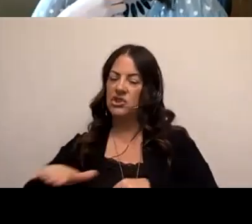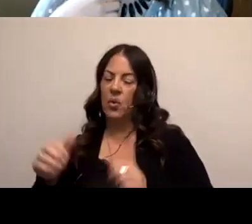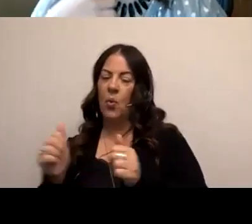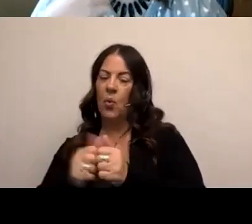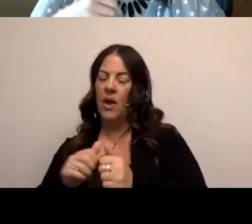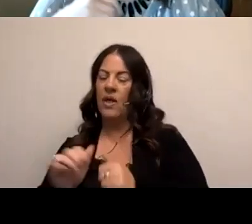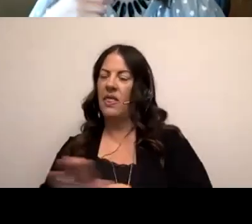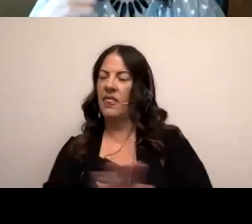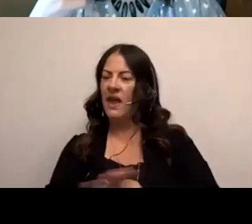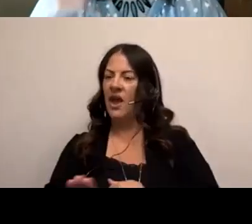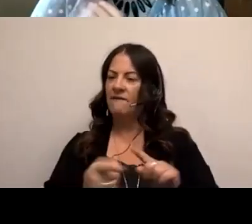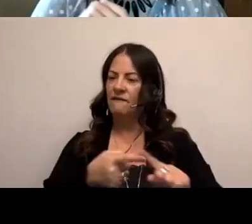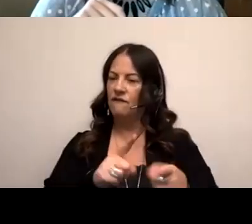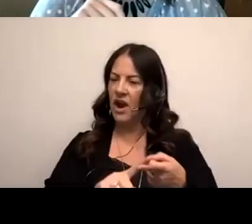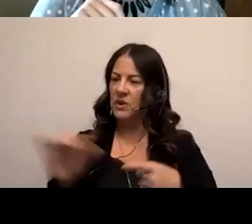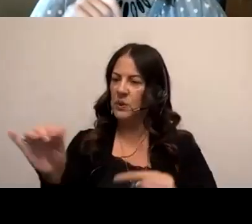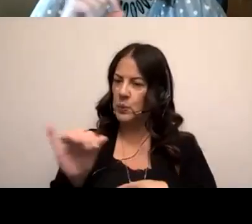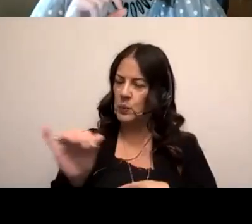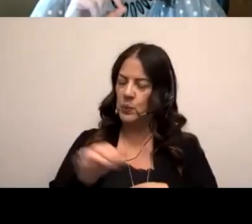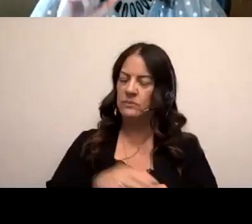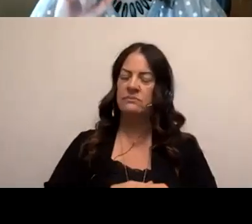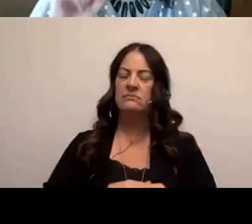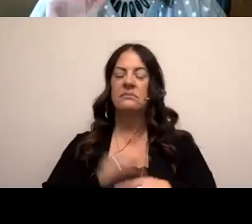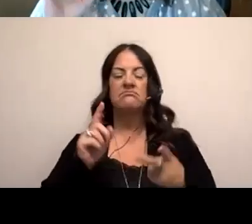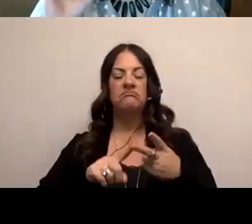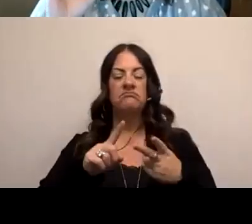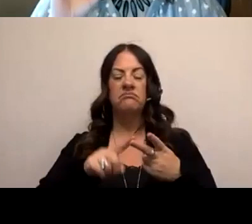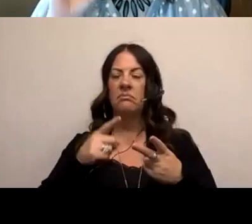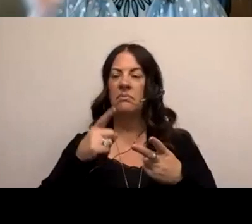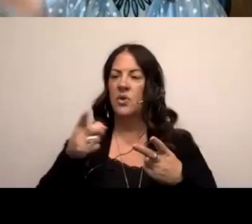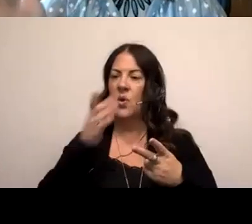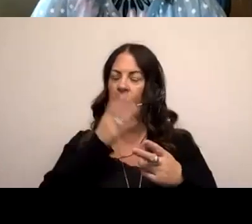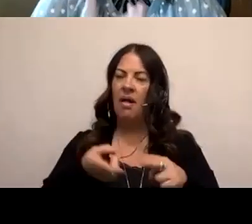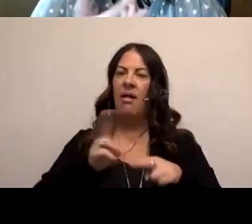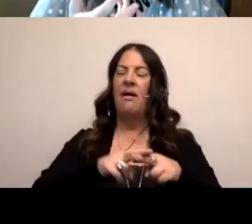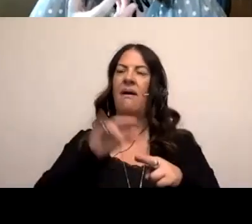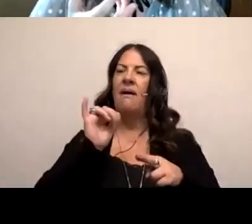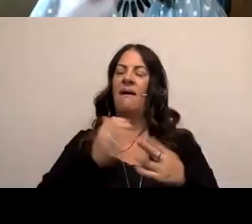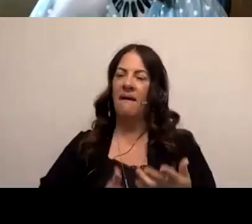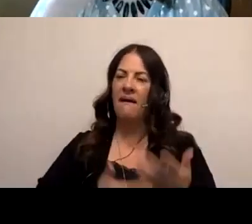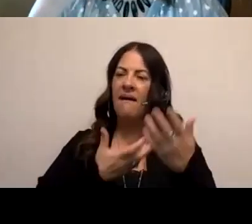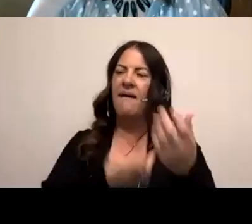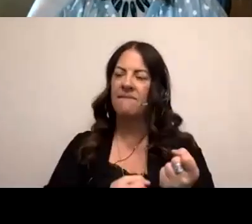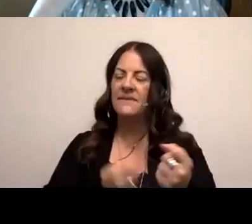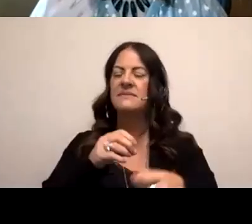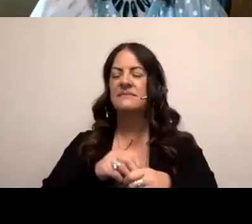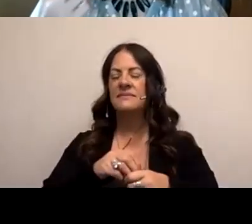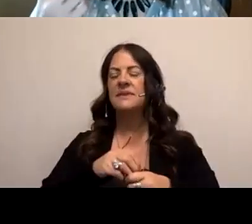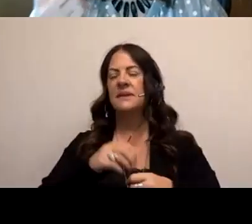AND CONFIDENCE FOR PROVIDING ENVIRONMENT FOR CHILD THAT'S EMOTIONAL SAFE AND STRUCTURED